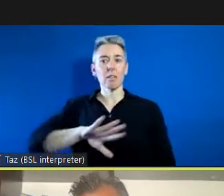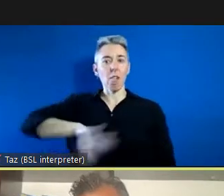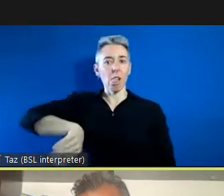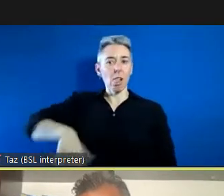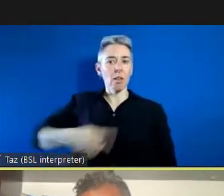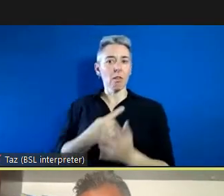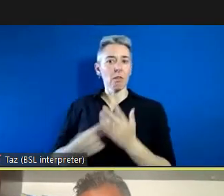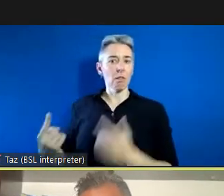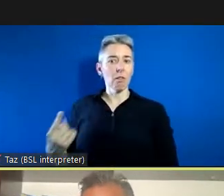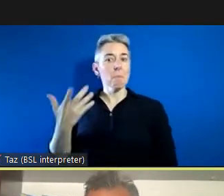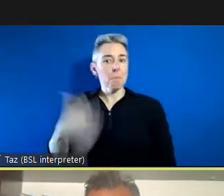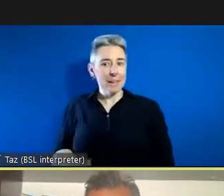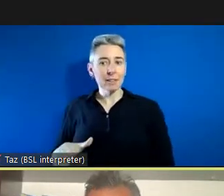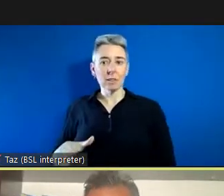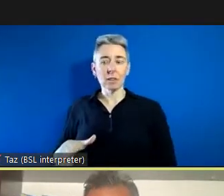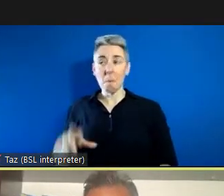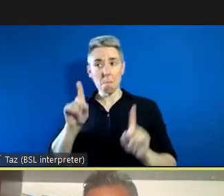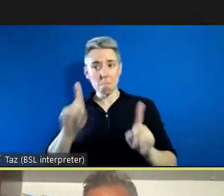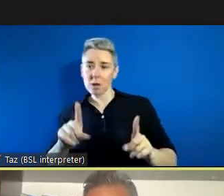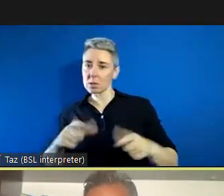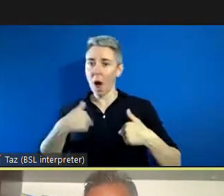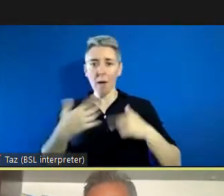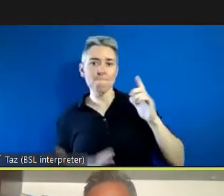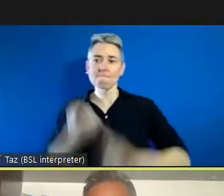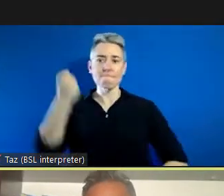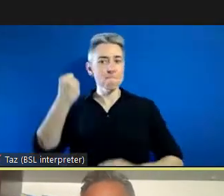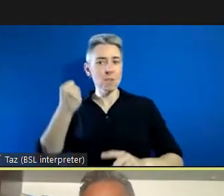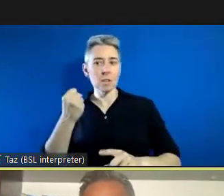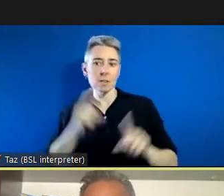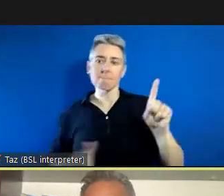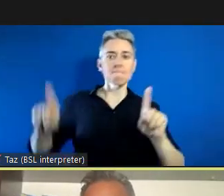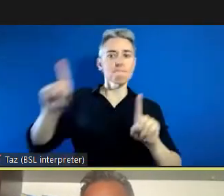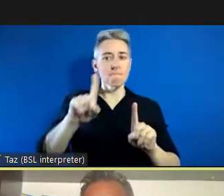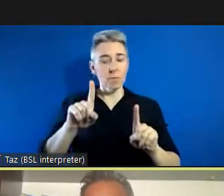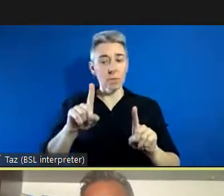but it can and sometimes and I say this is a brown man, I suppose I will speak to brown